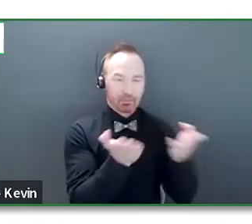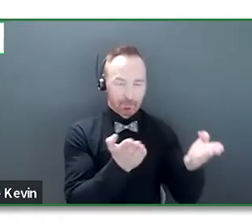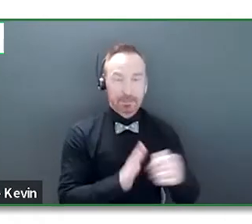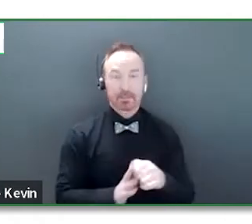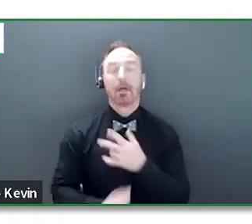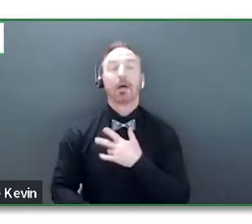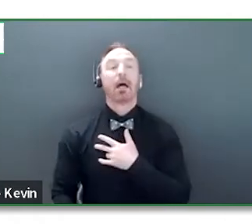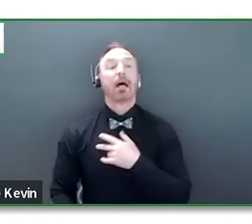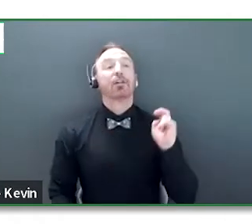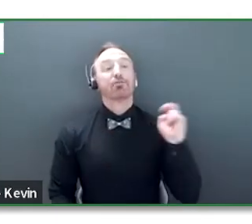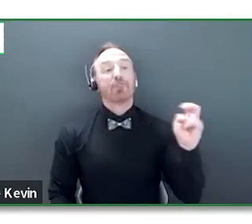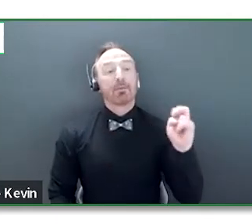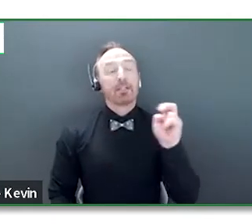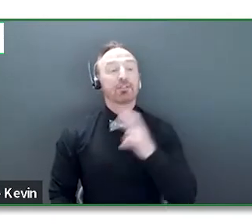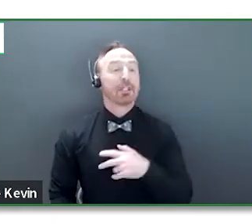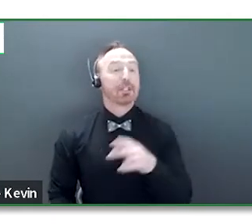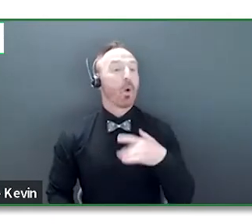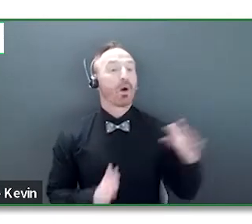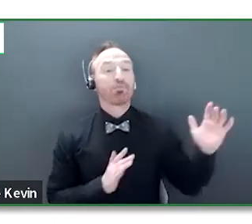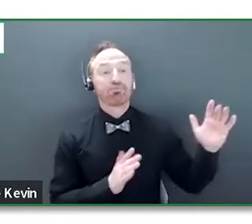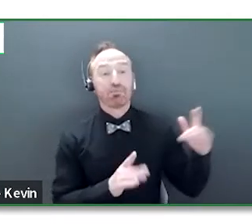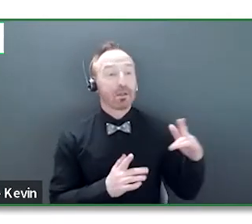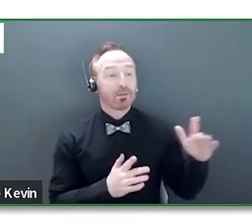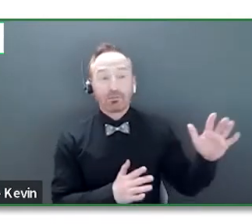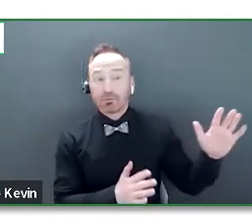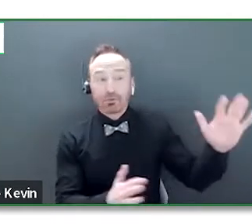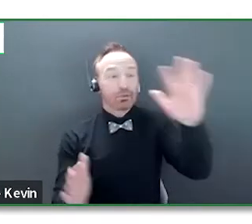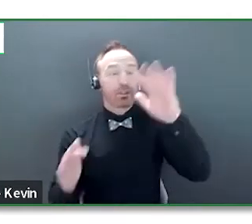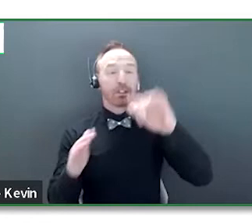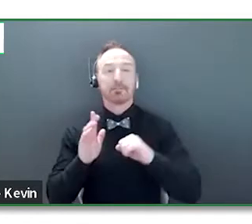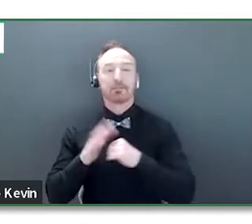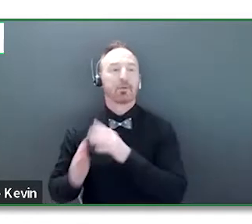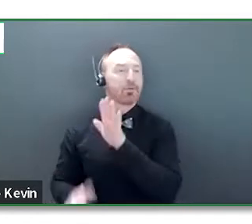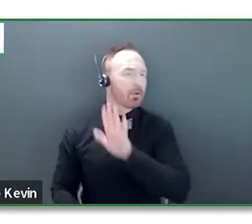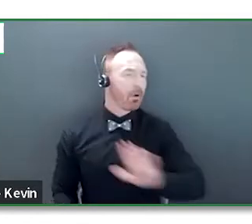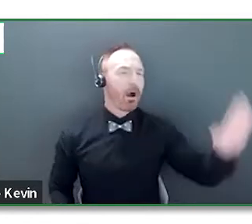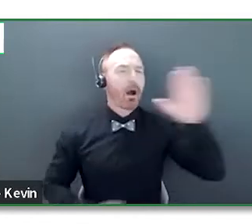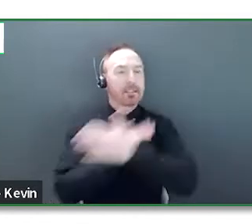country for various activities. Again events and celebrations are